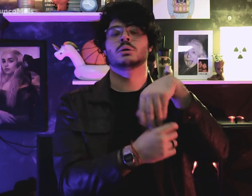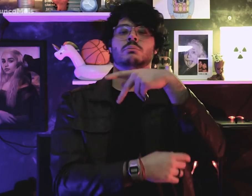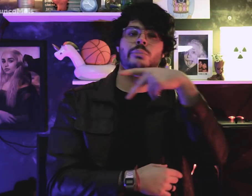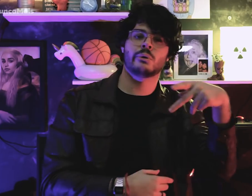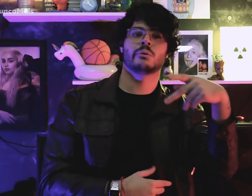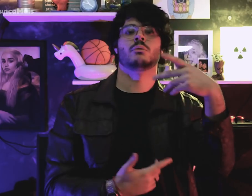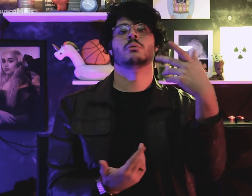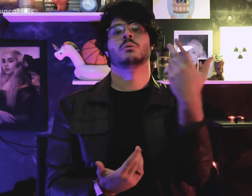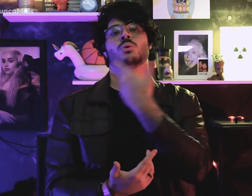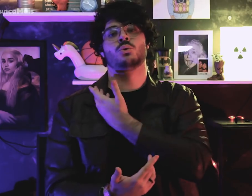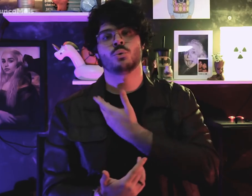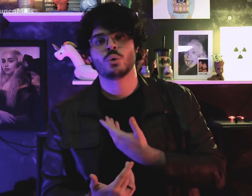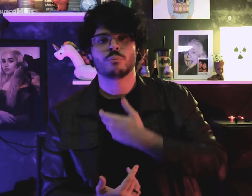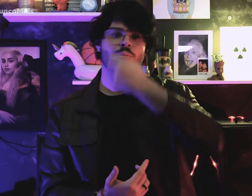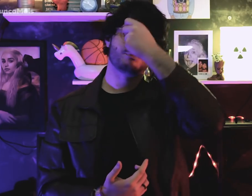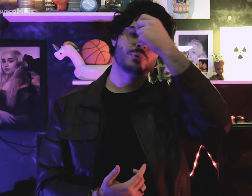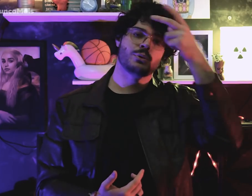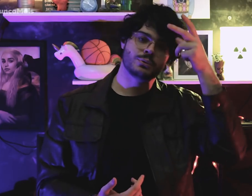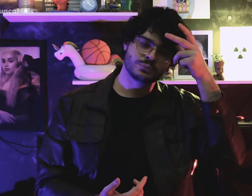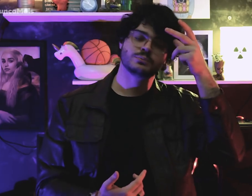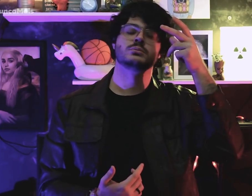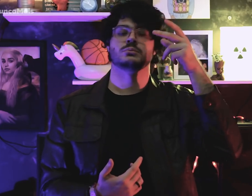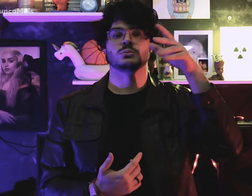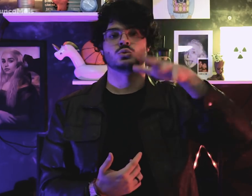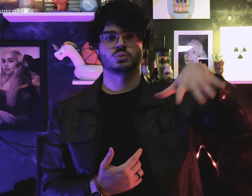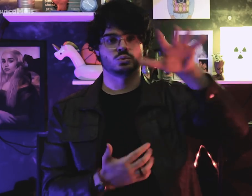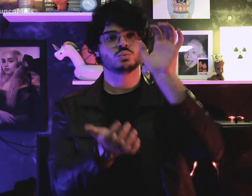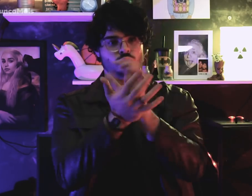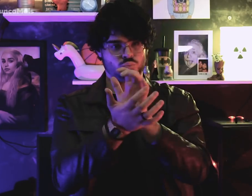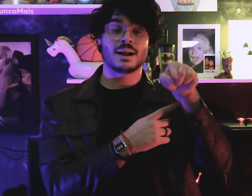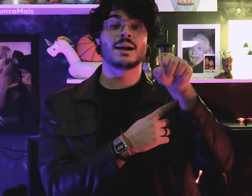president, ministers, governors and mayors.